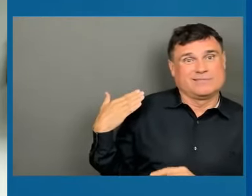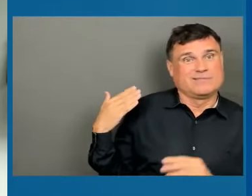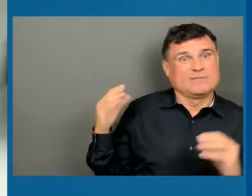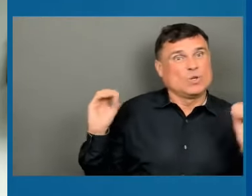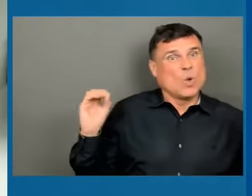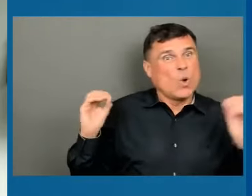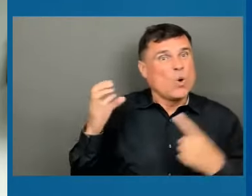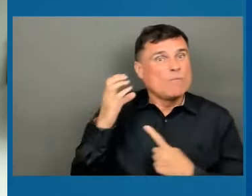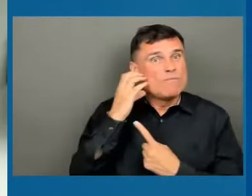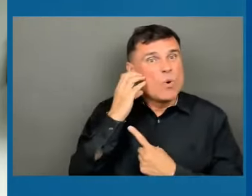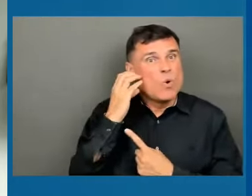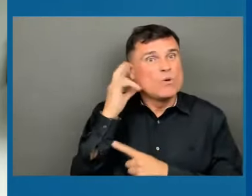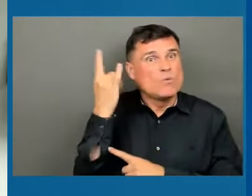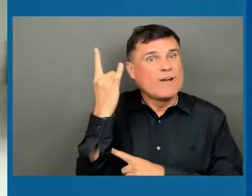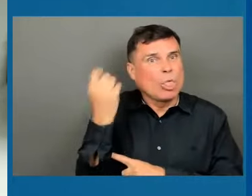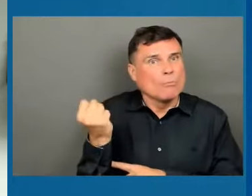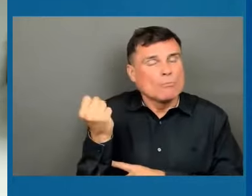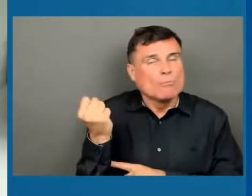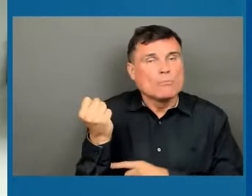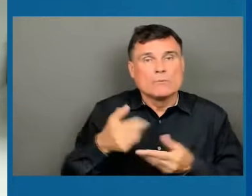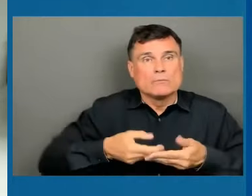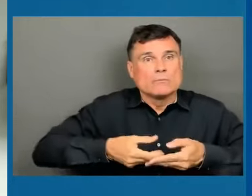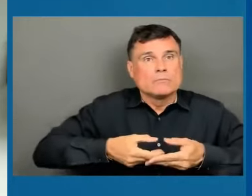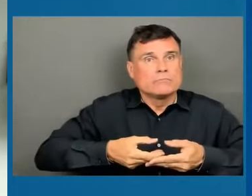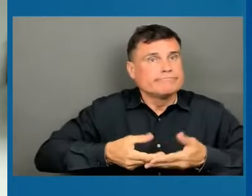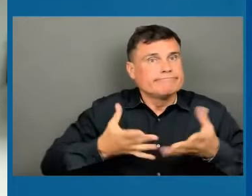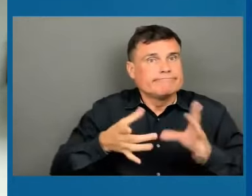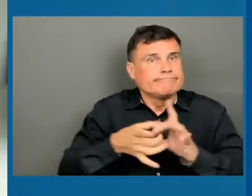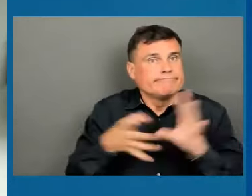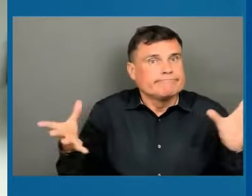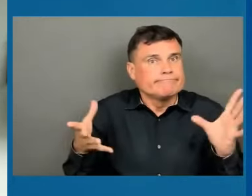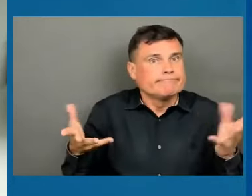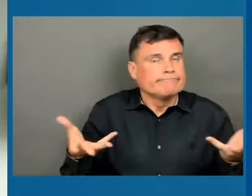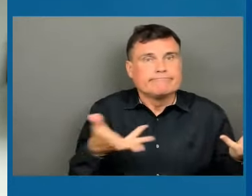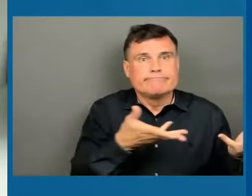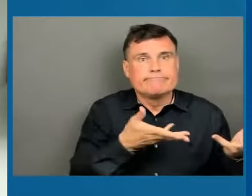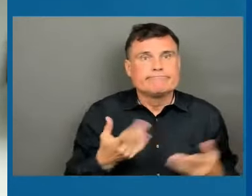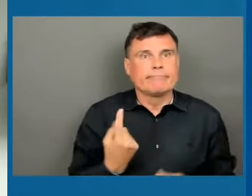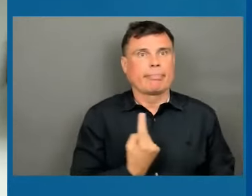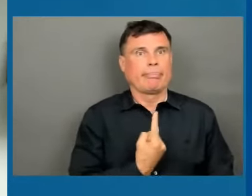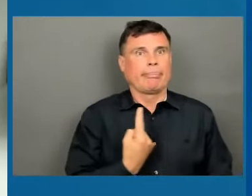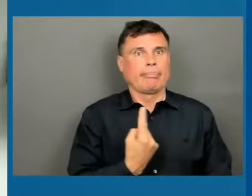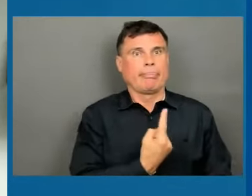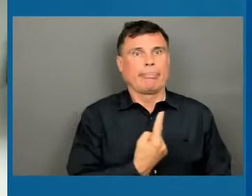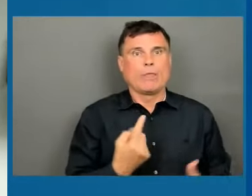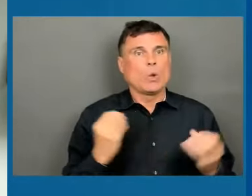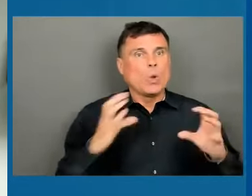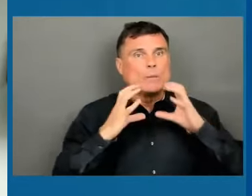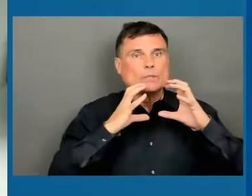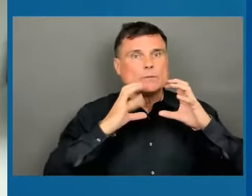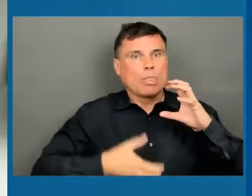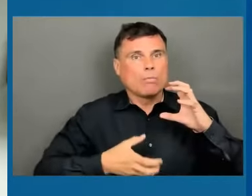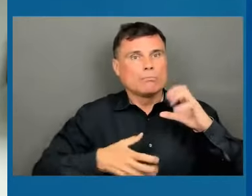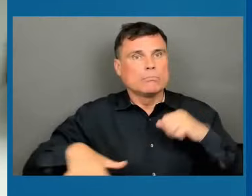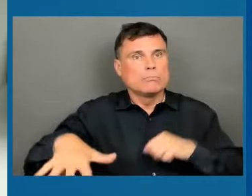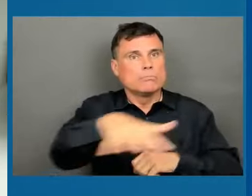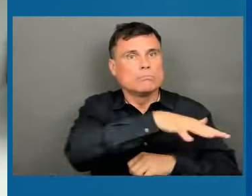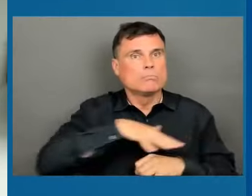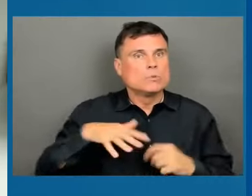find yourself feeling isolated, how would you get updates? O thanks yeah. My